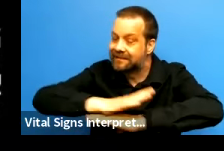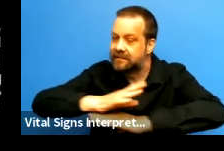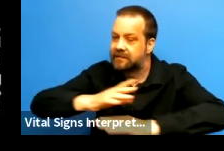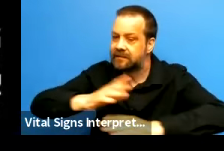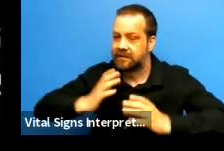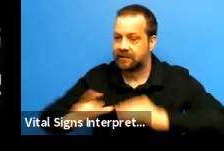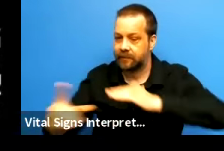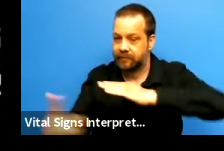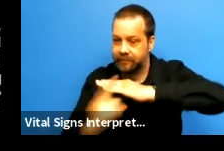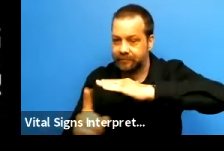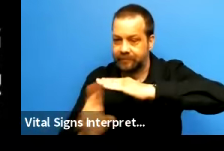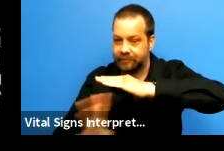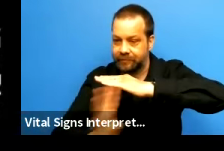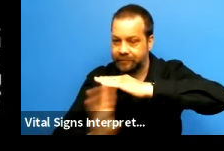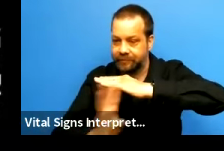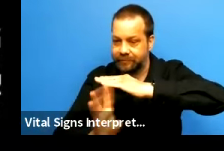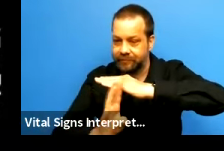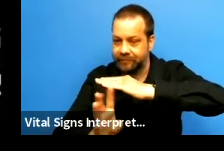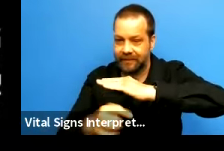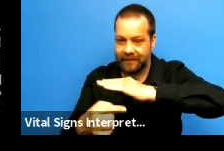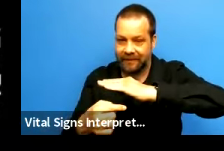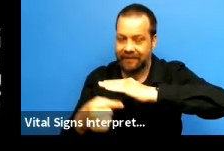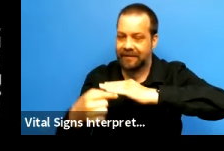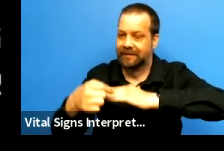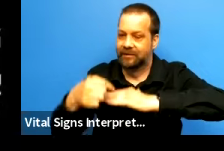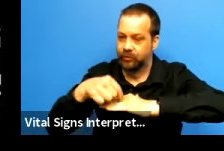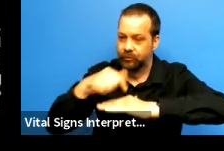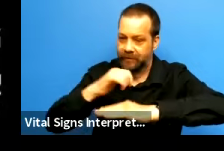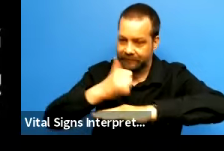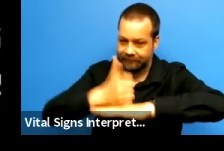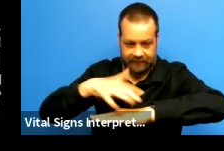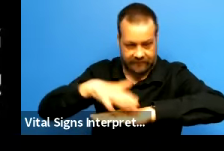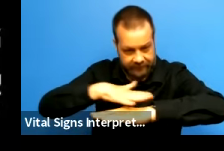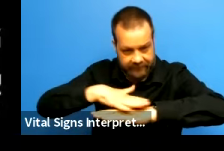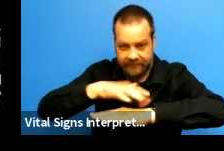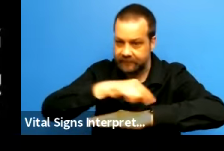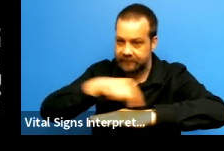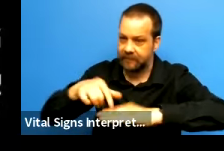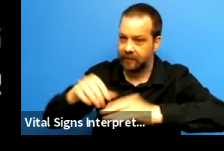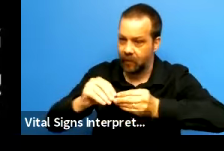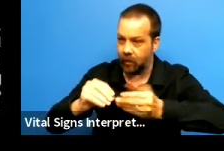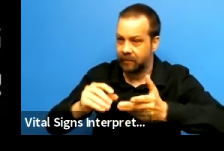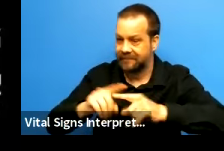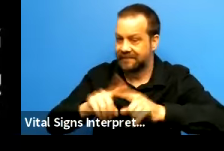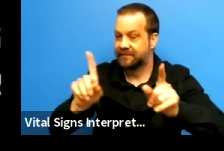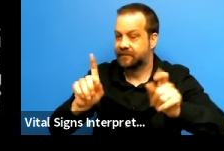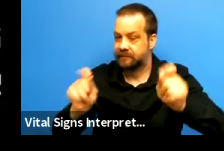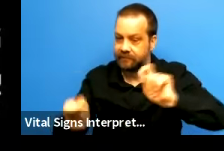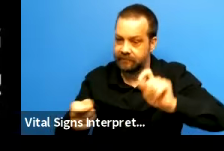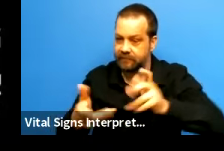including thinking about modified ways people can interact with the front desk.